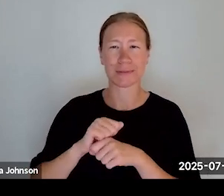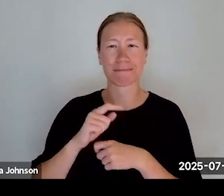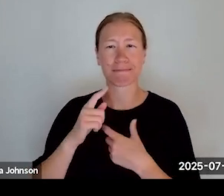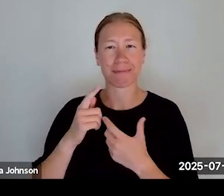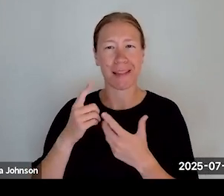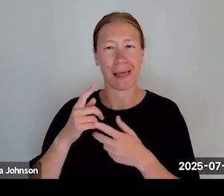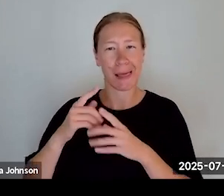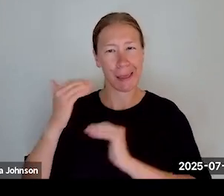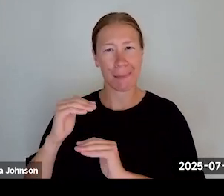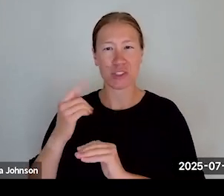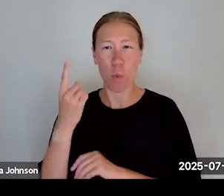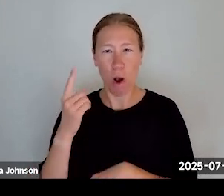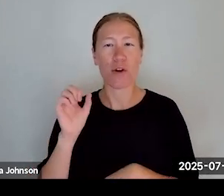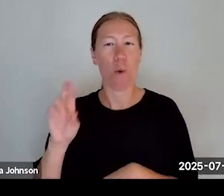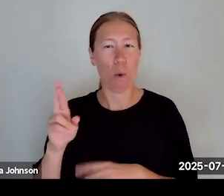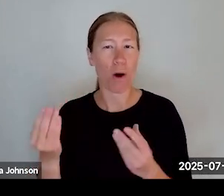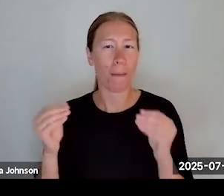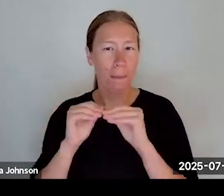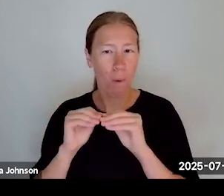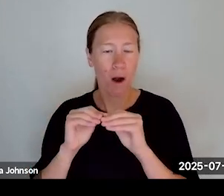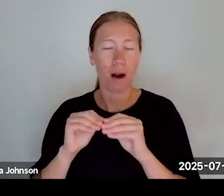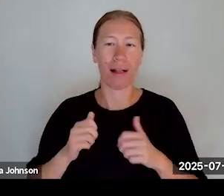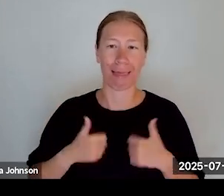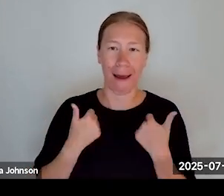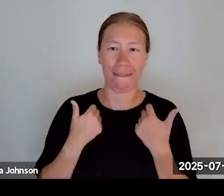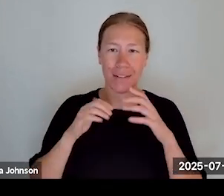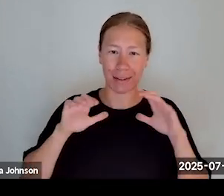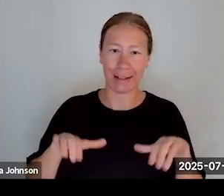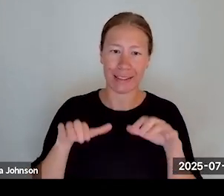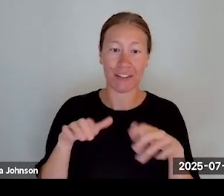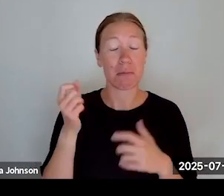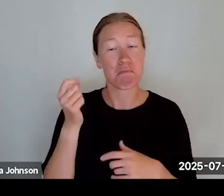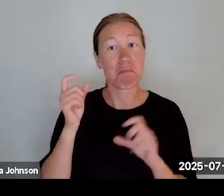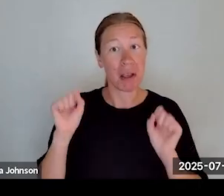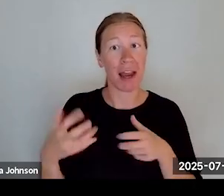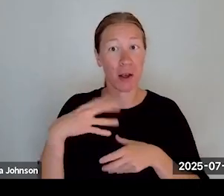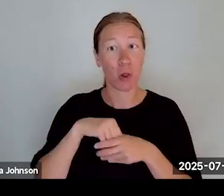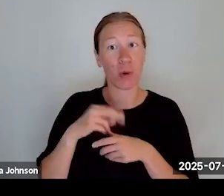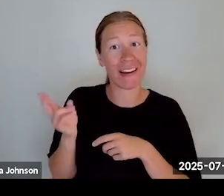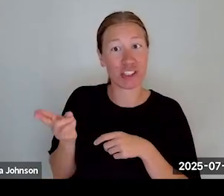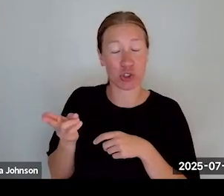It can also include a history of this type of impairment, even if that condition is not currently affecting you.